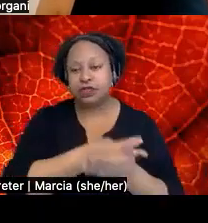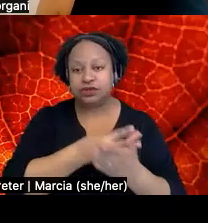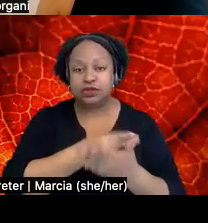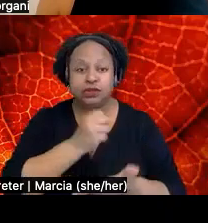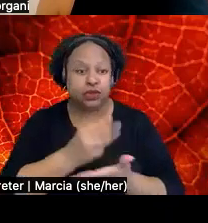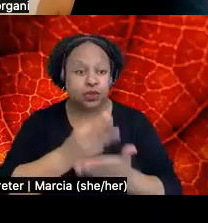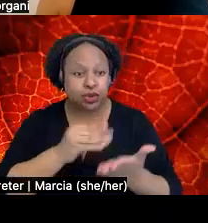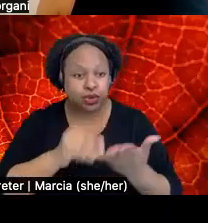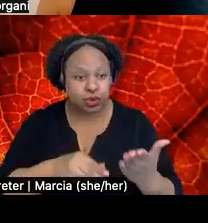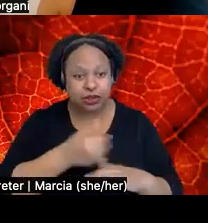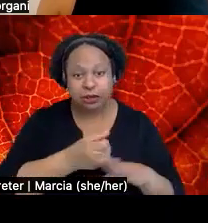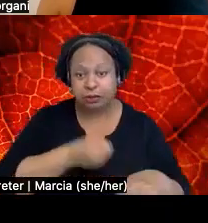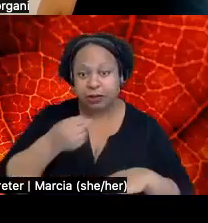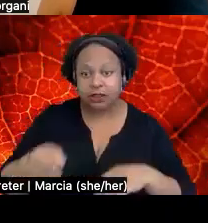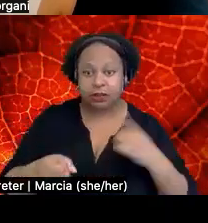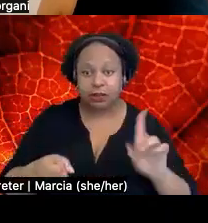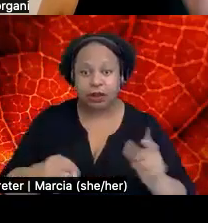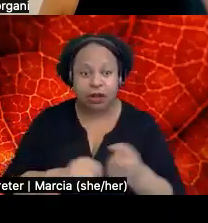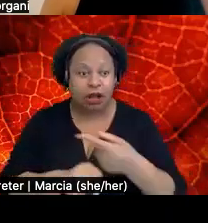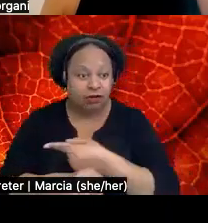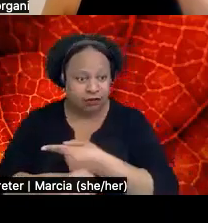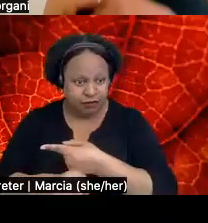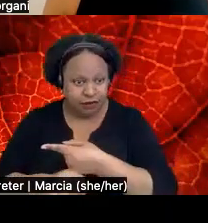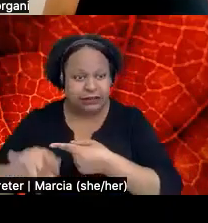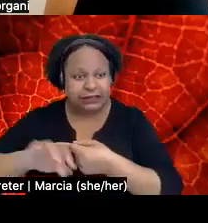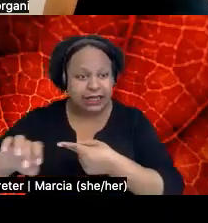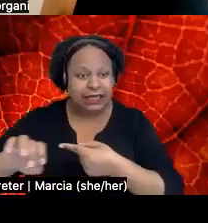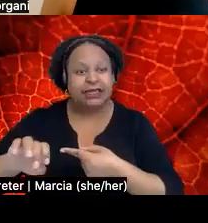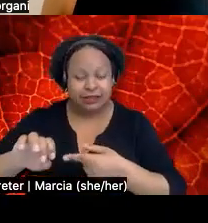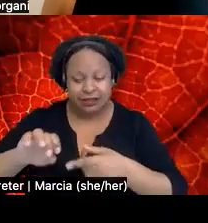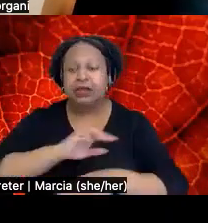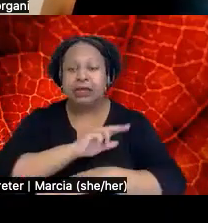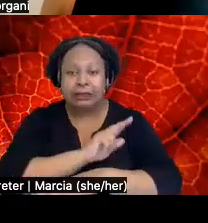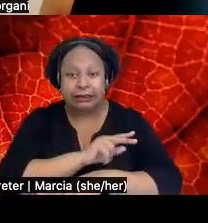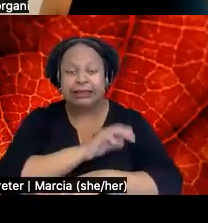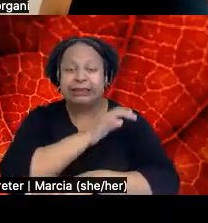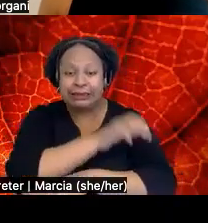practicum in an offsite outpatient clinic specializing in youth and addiction.